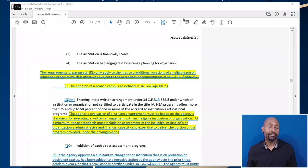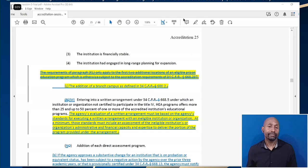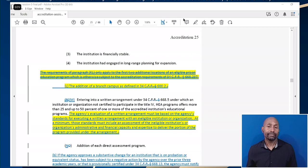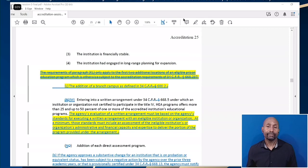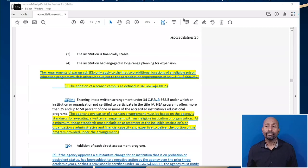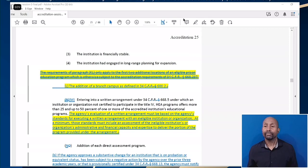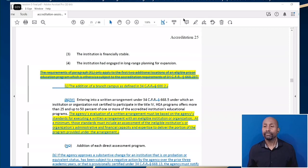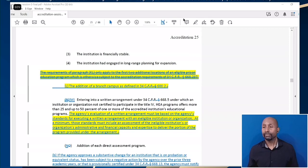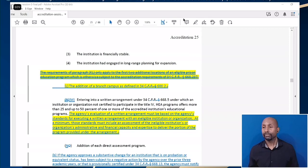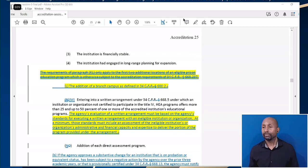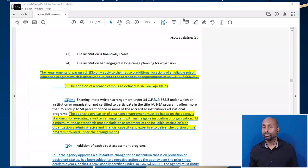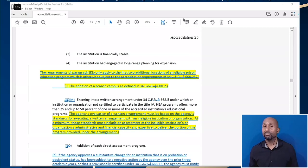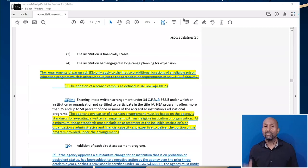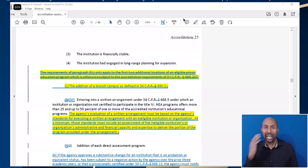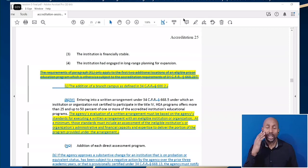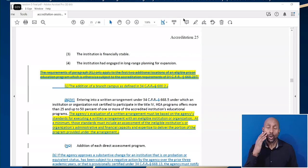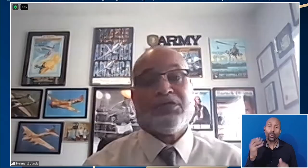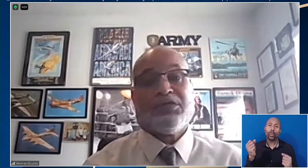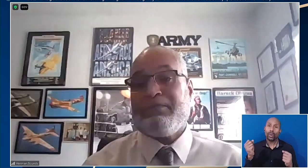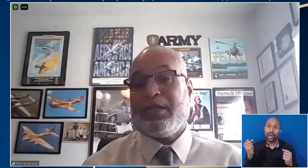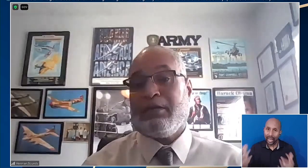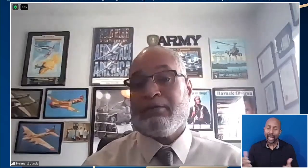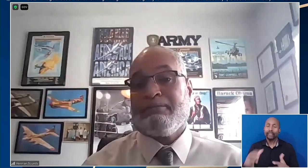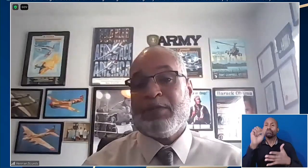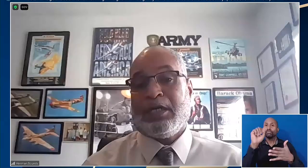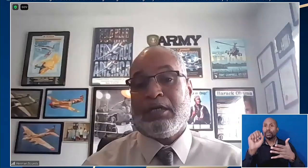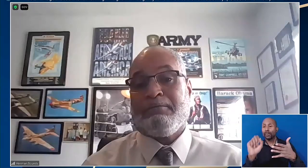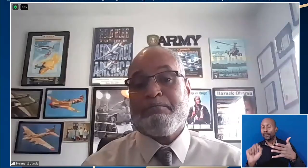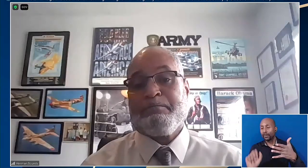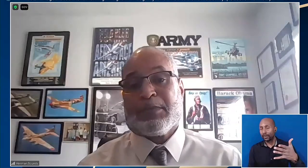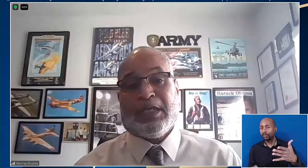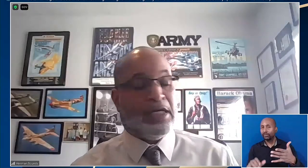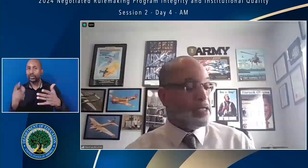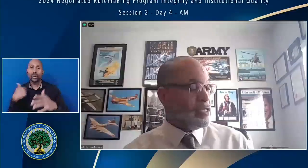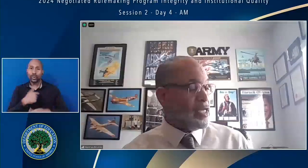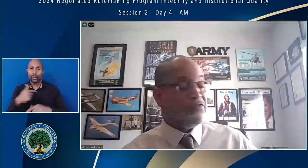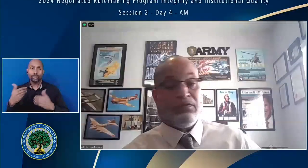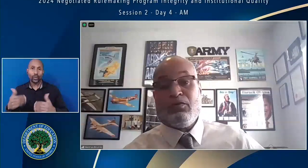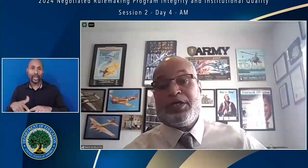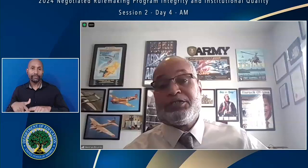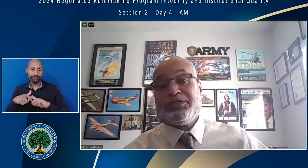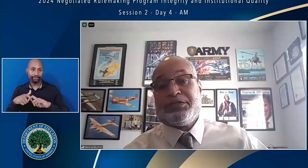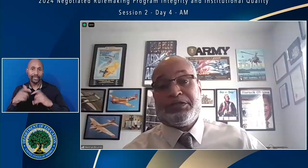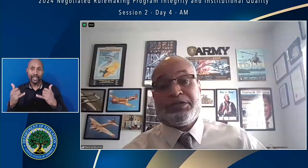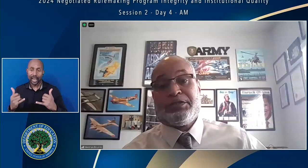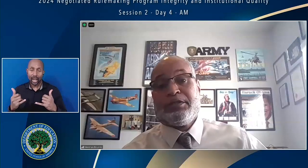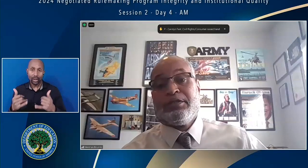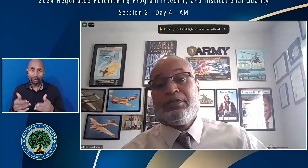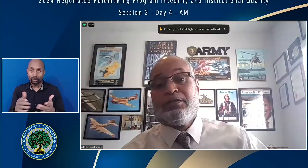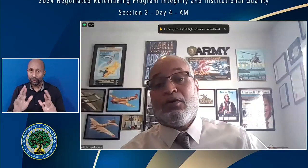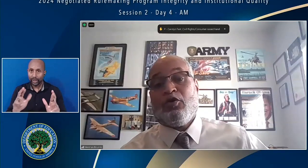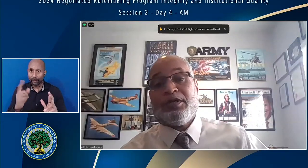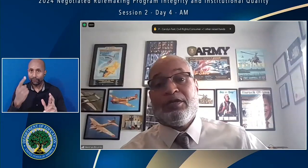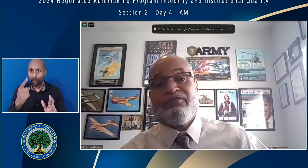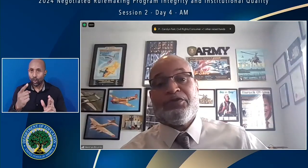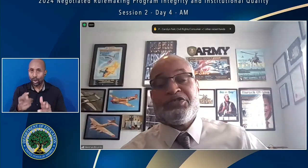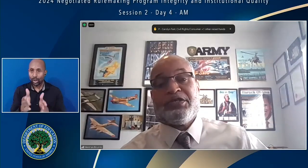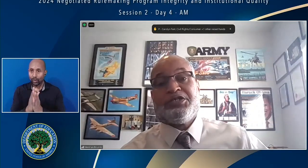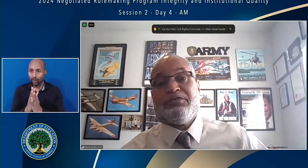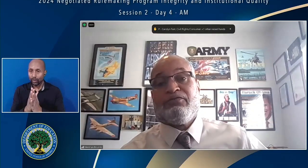a bit so I will stop there and ask for questions or open it up for discussion